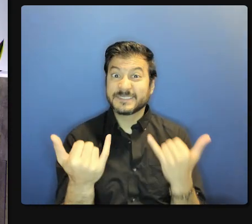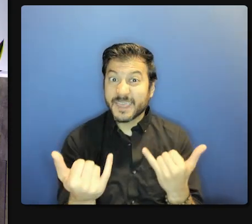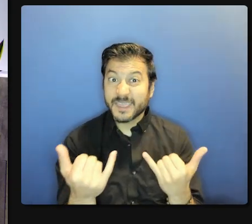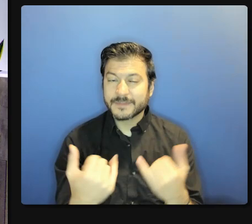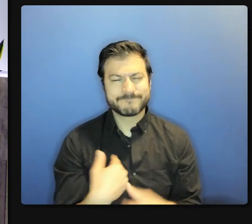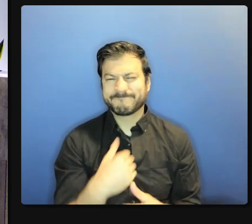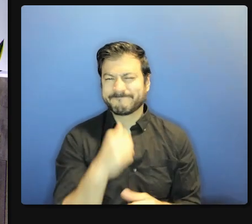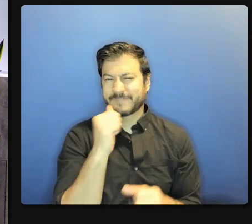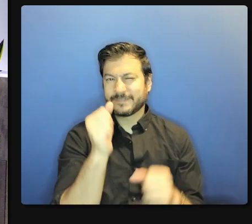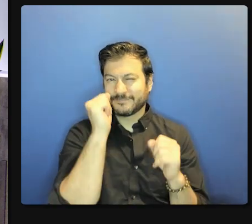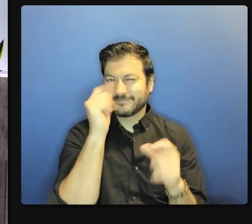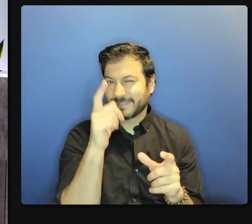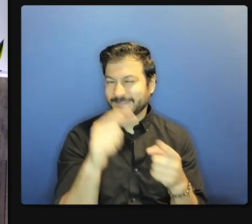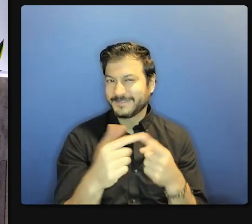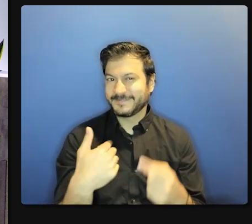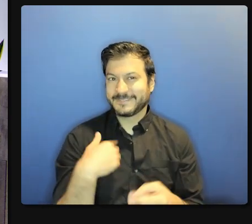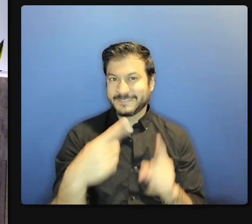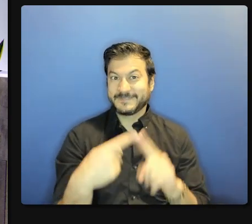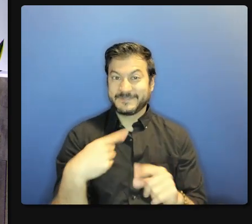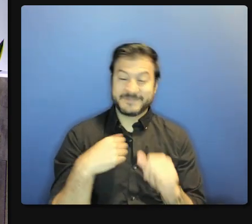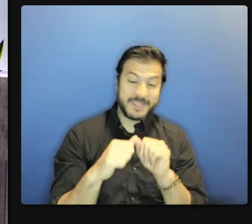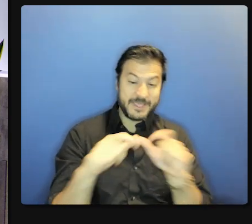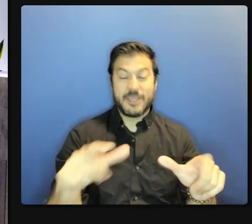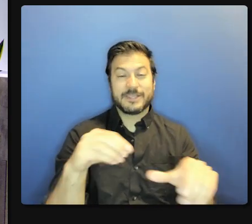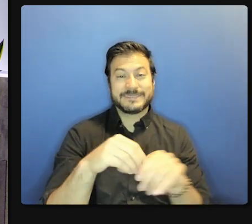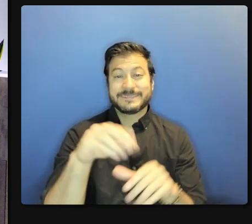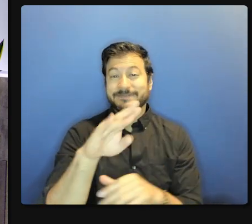It wasn't surprising to me when we launched in Brazil